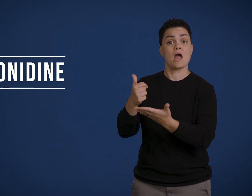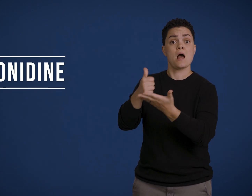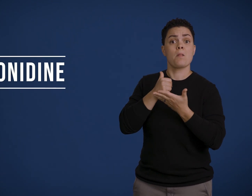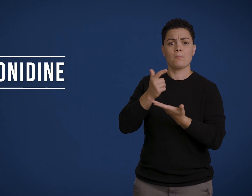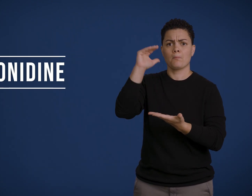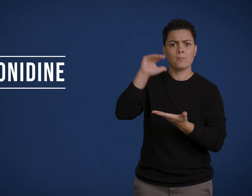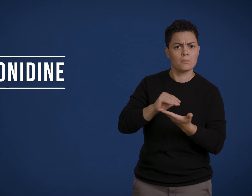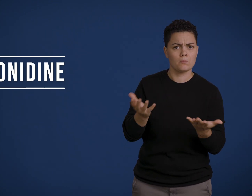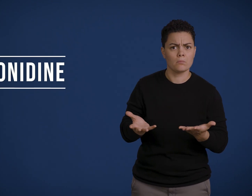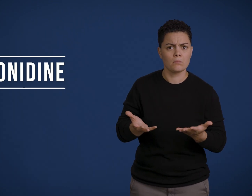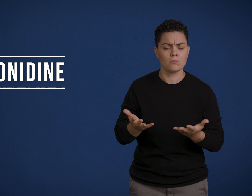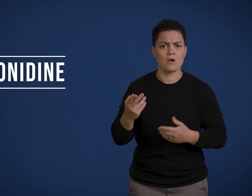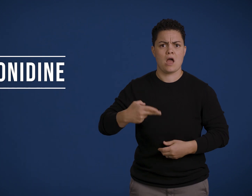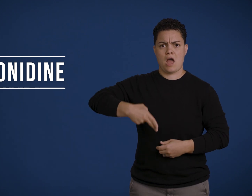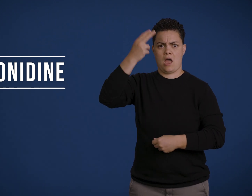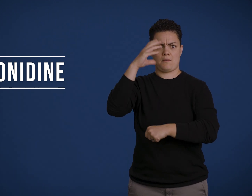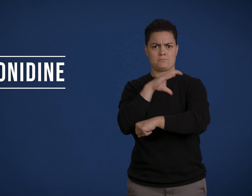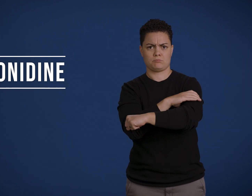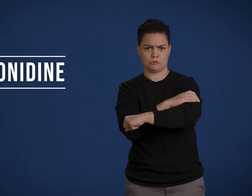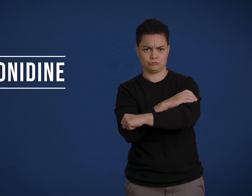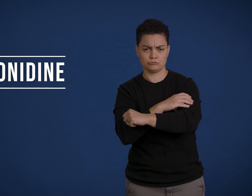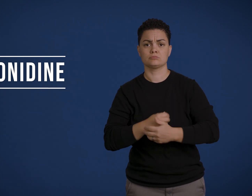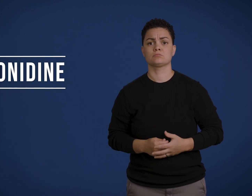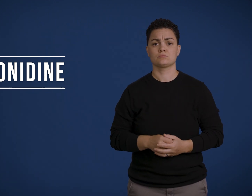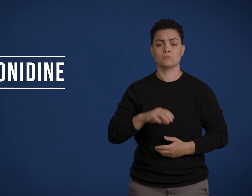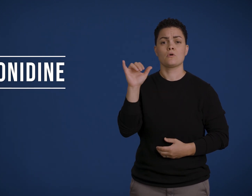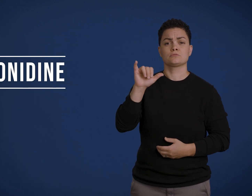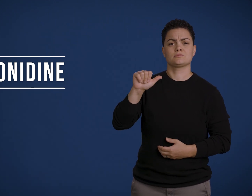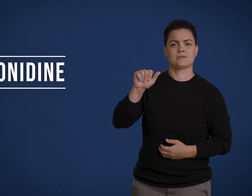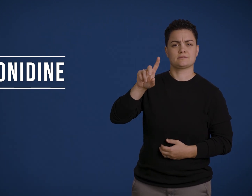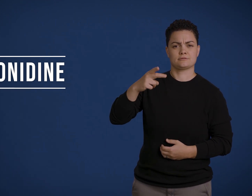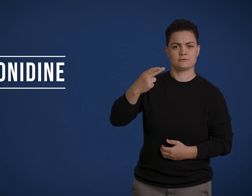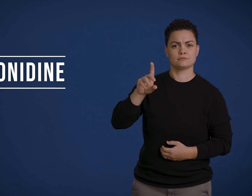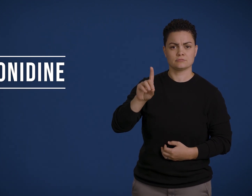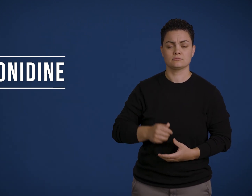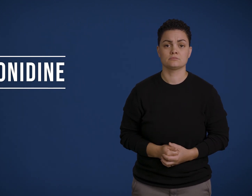Clonidine can be used for many things including treating high blood pressure and ADHD.